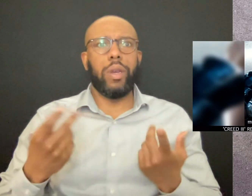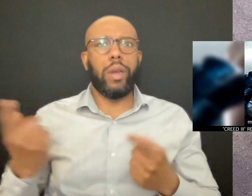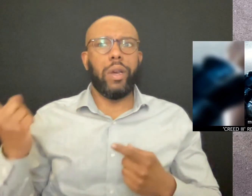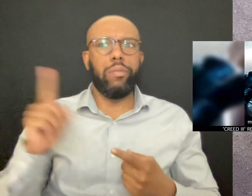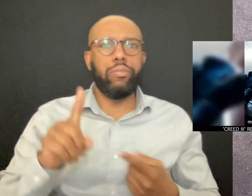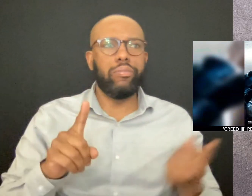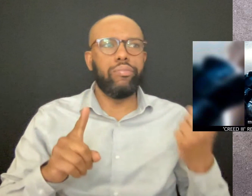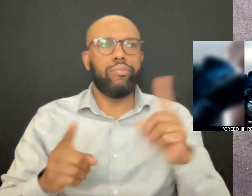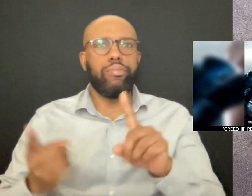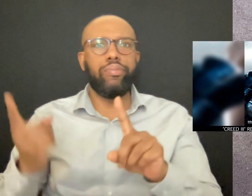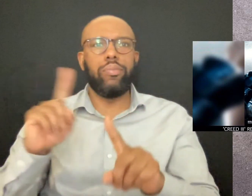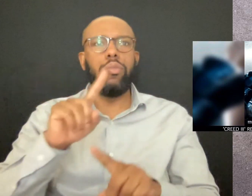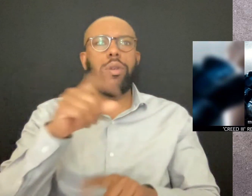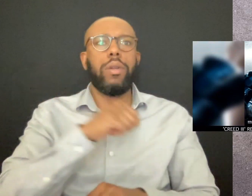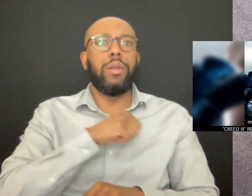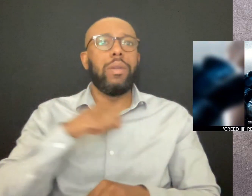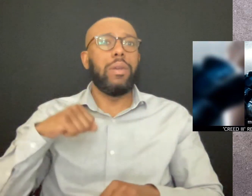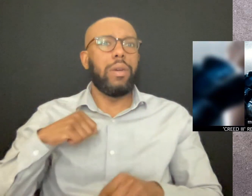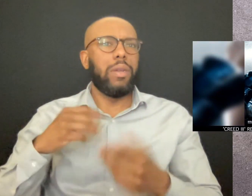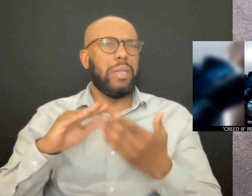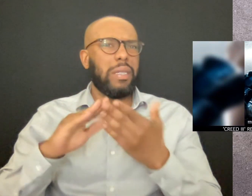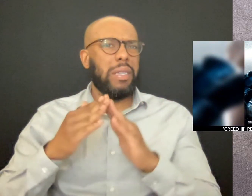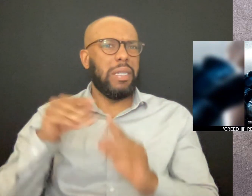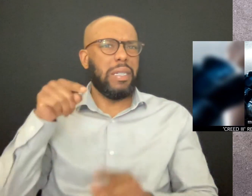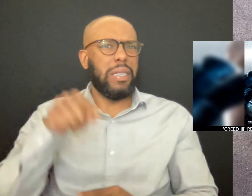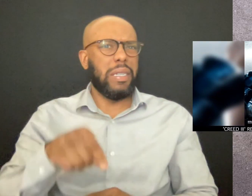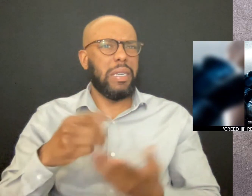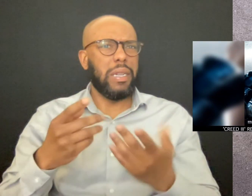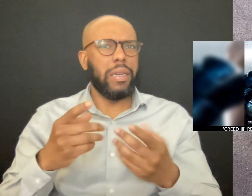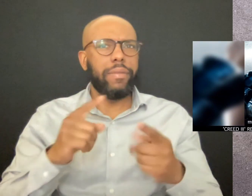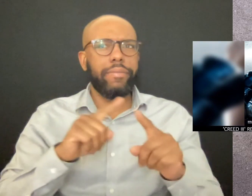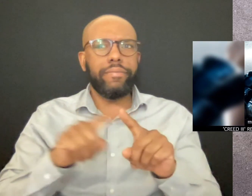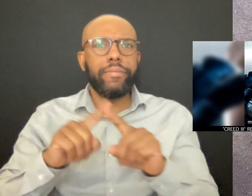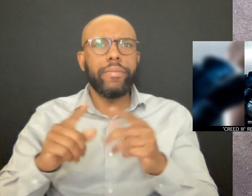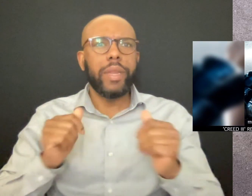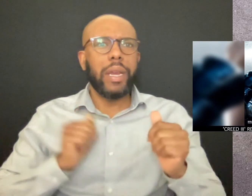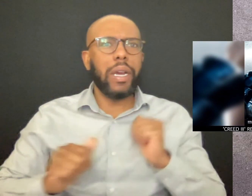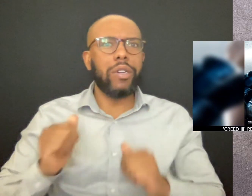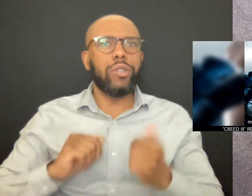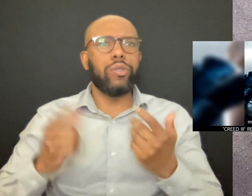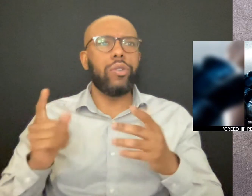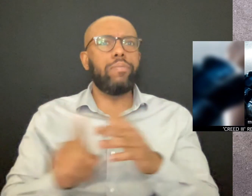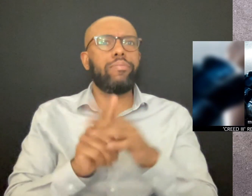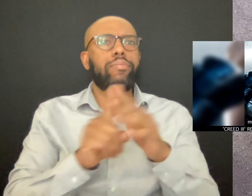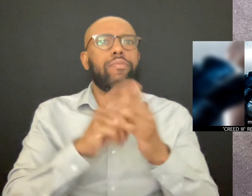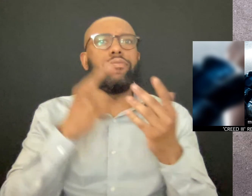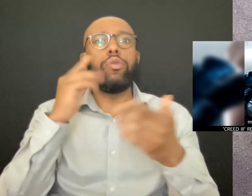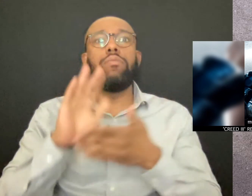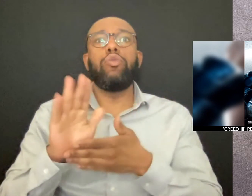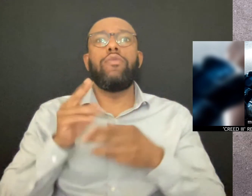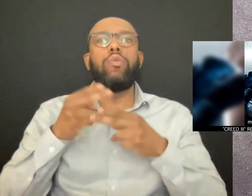today Thursday the stars of the movie Creed 3 converged on the